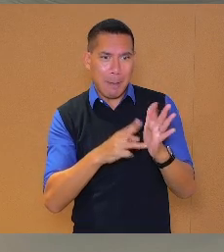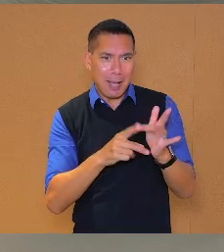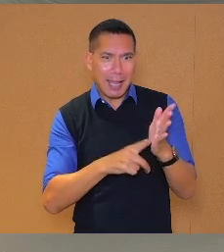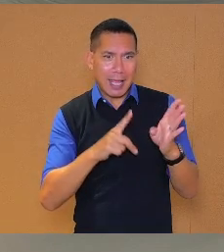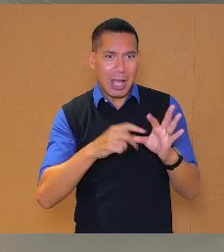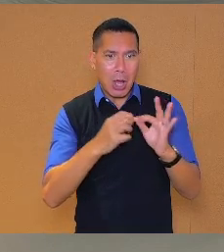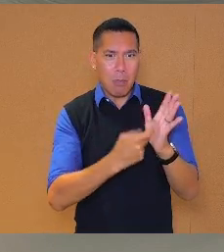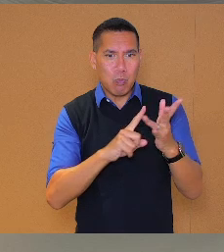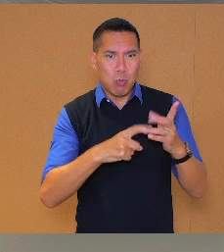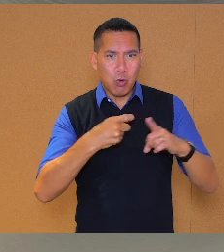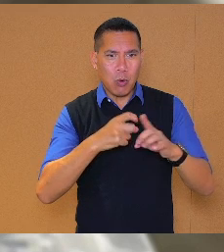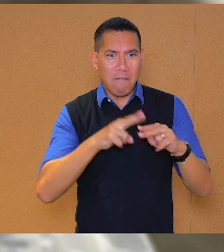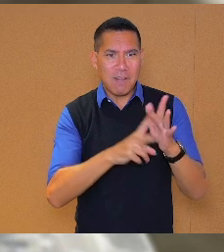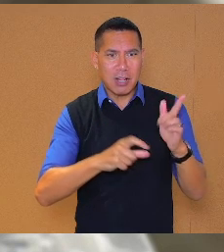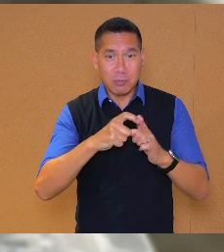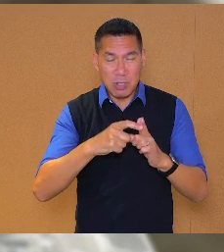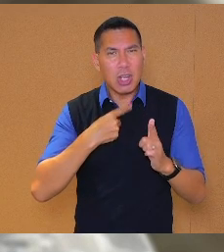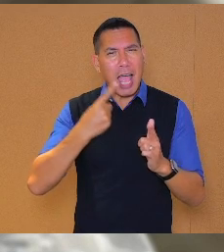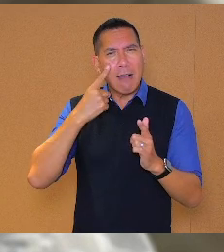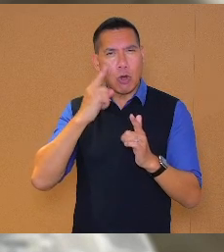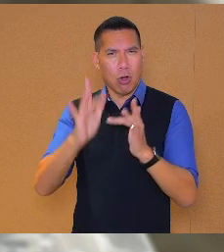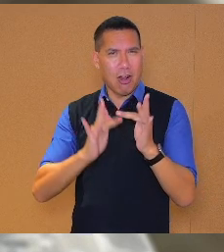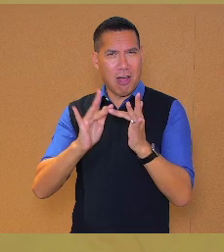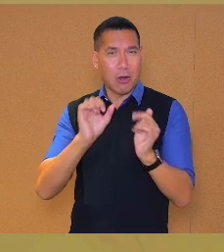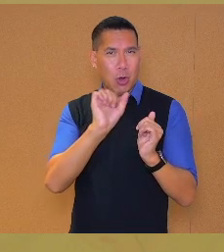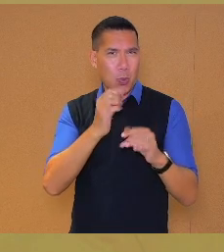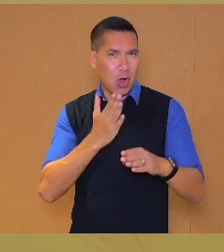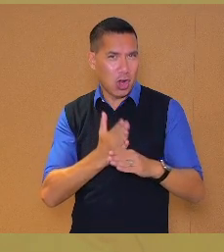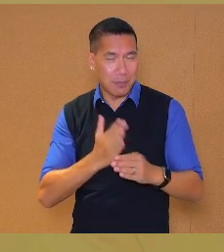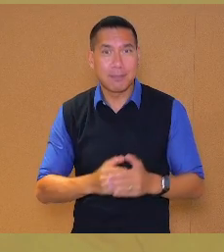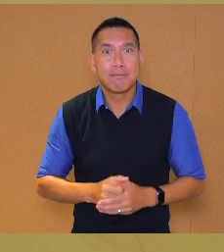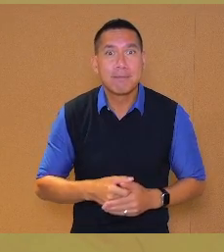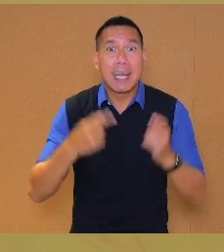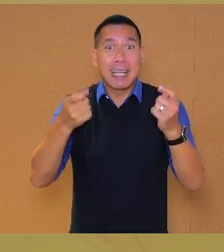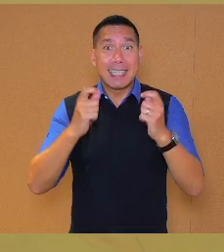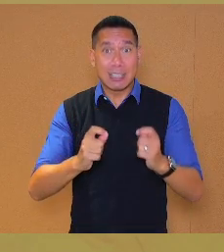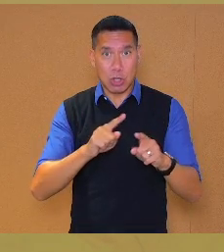her website. Next up, let's learn more about